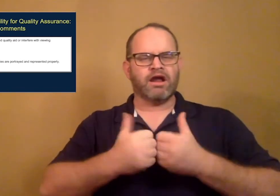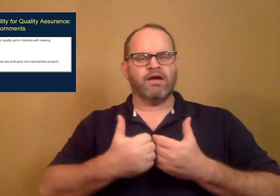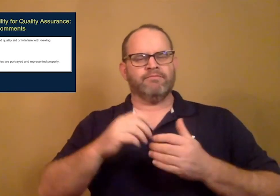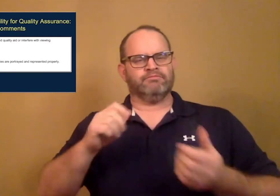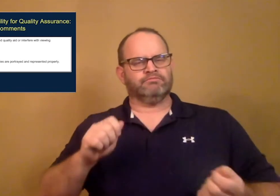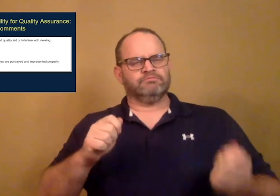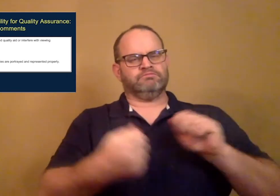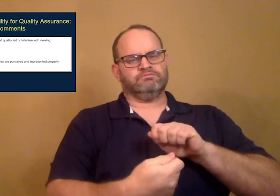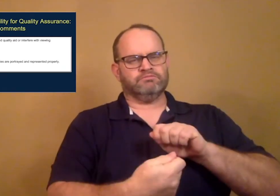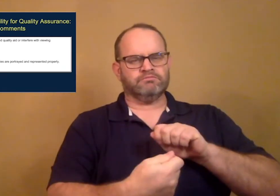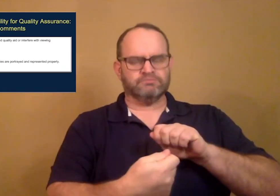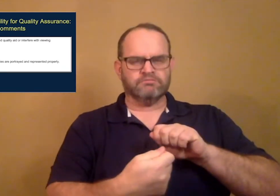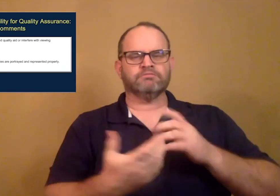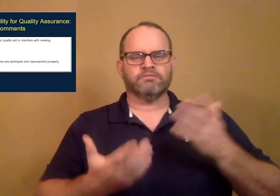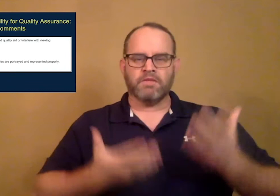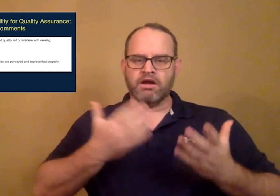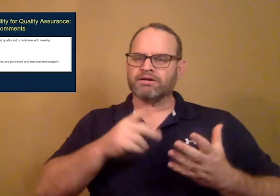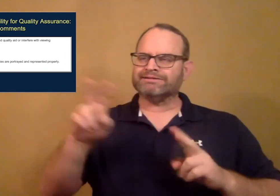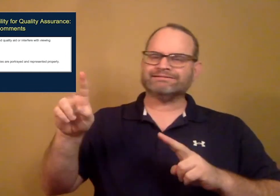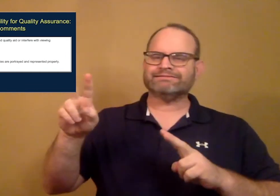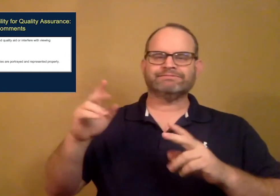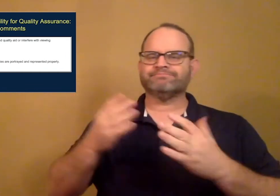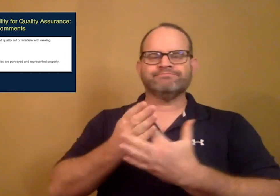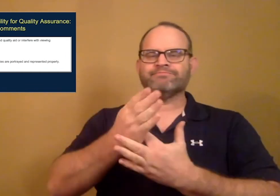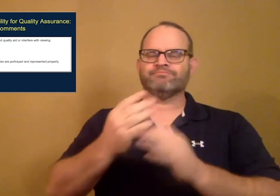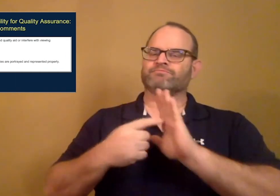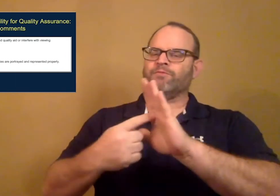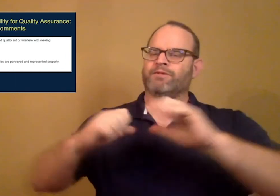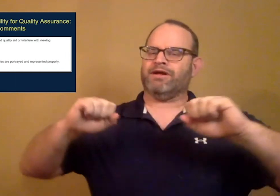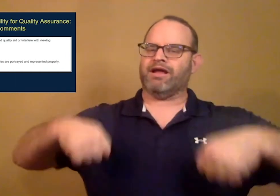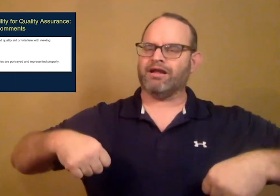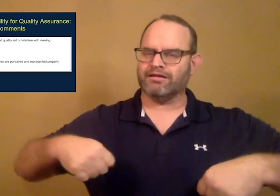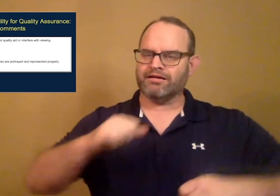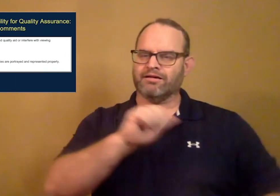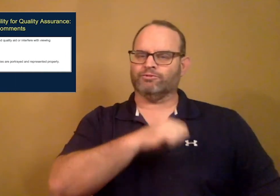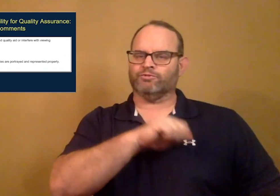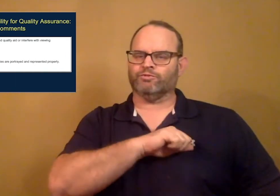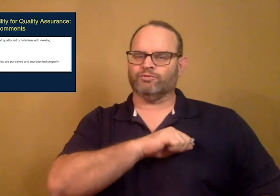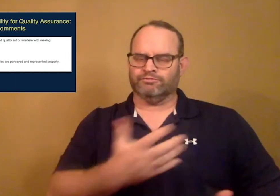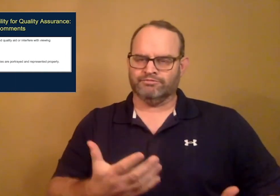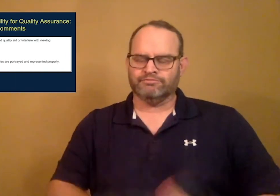and how the deaf character can be portrayed better? For example, a deaf character can be portrayed as a resilient individual who has a "can-do" attitude.